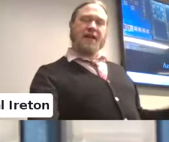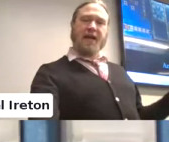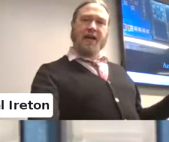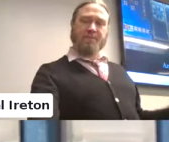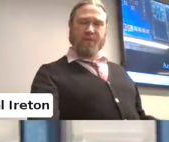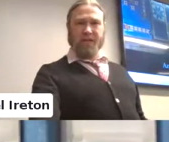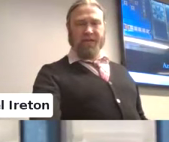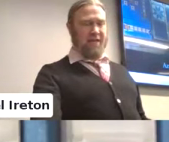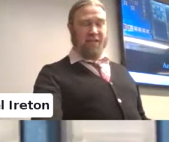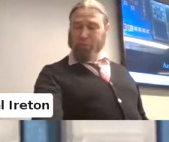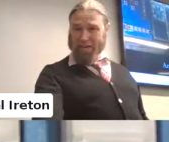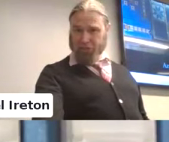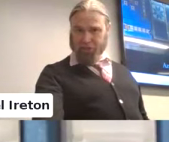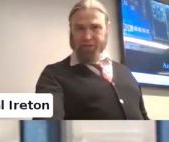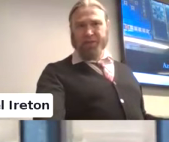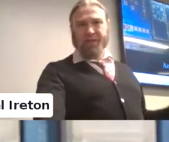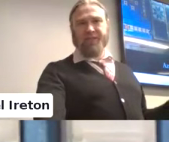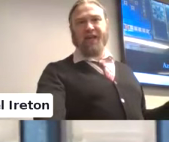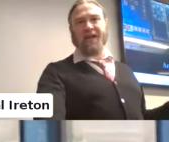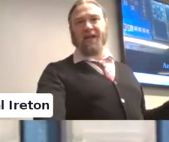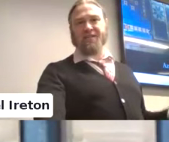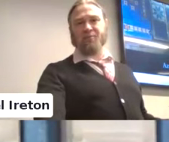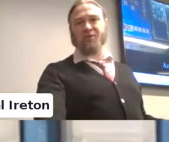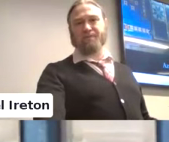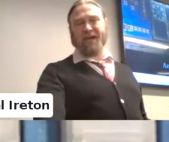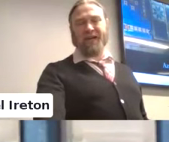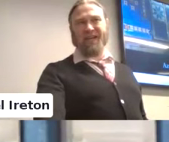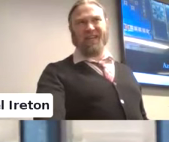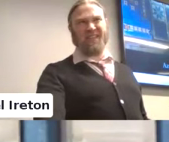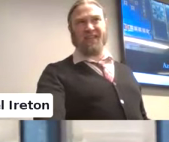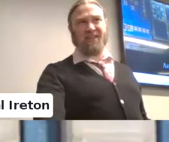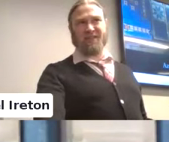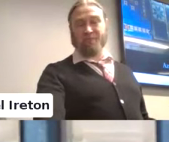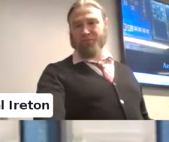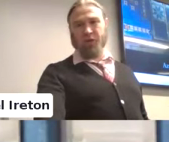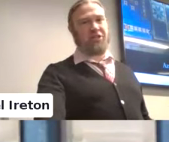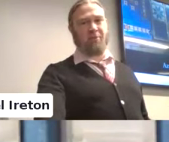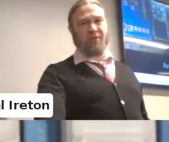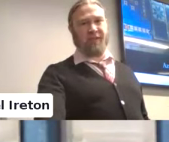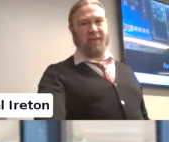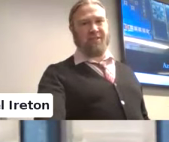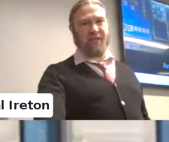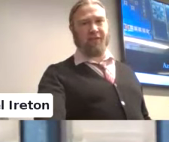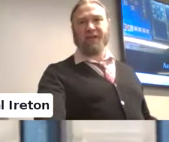We've we can move the camera around towards the end of the presentation.